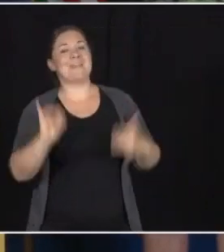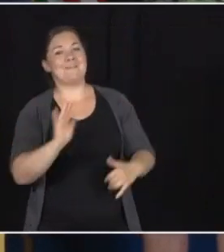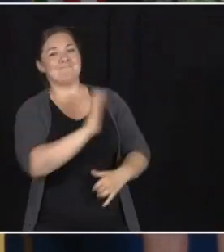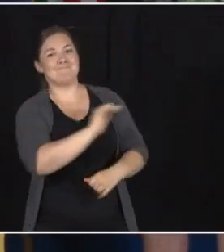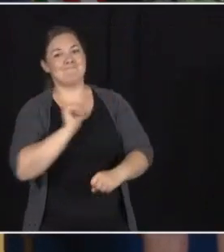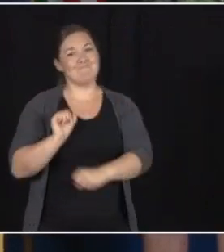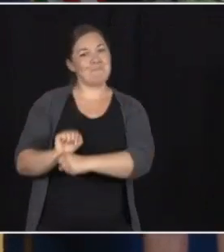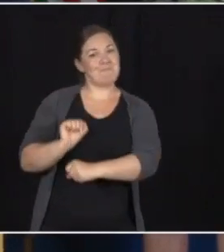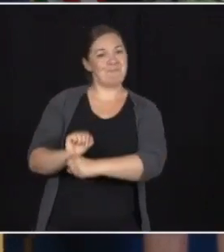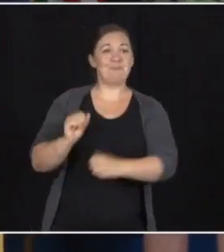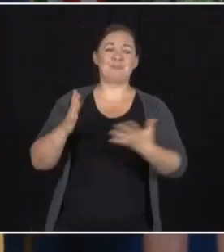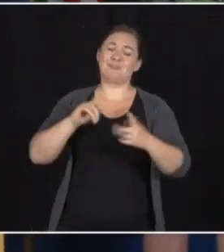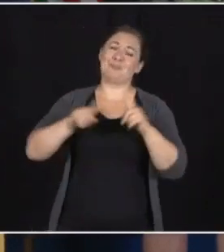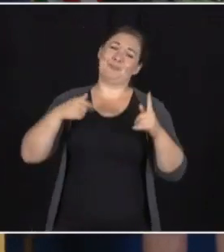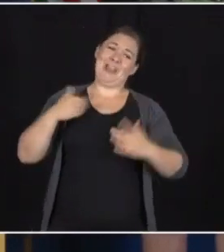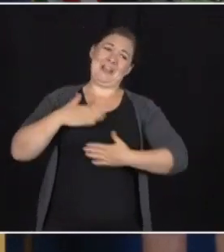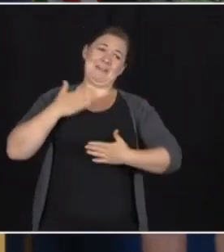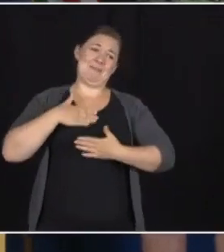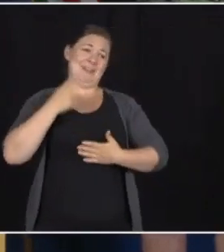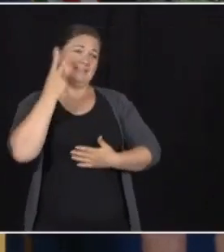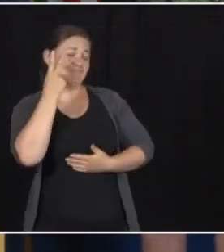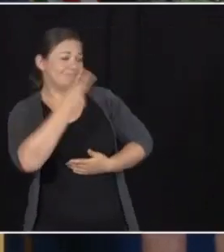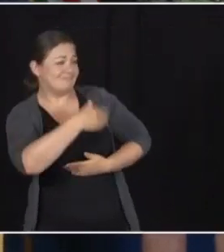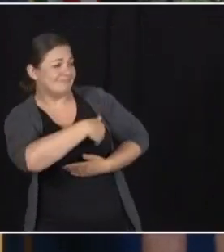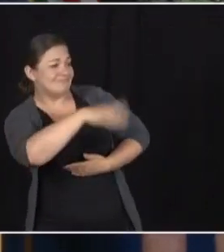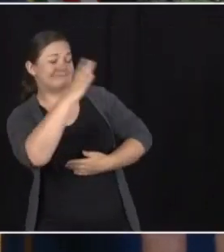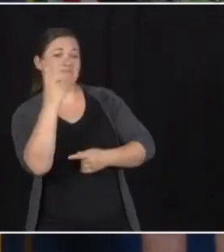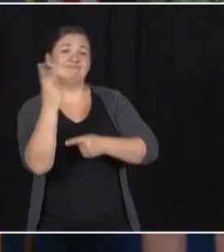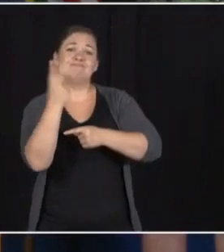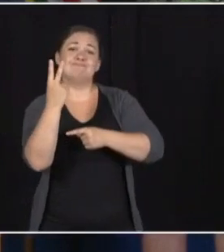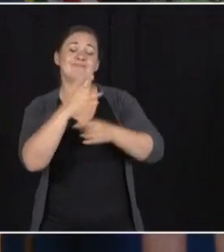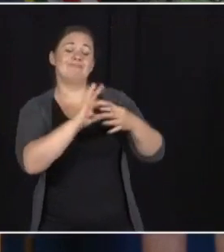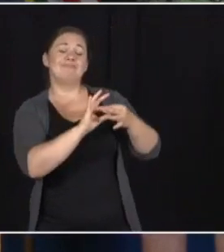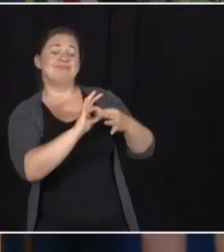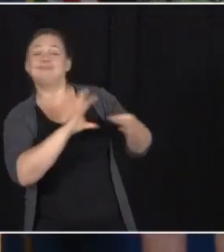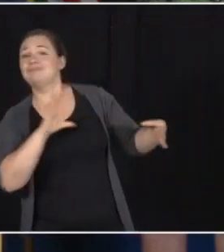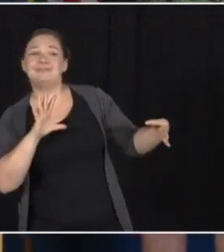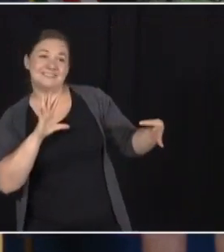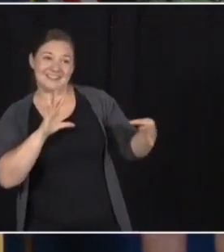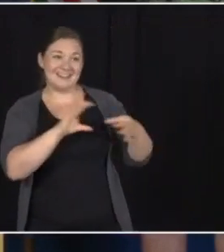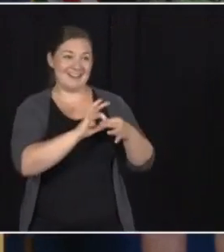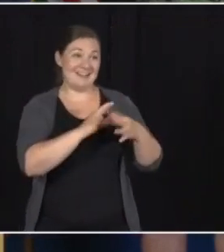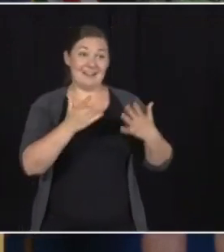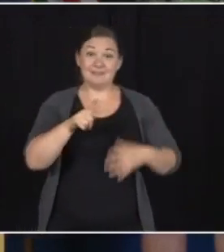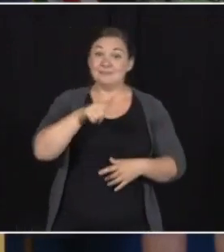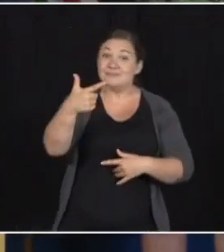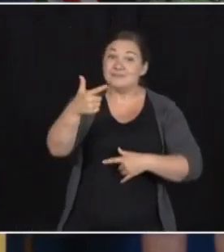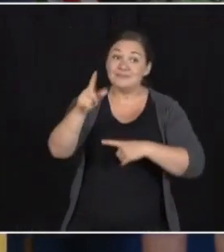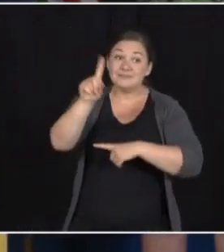The phone was ringing constantly. I guess it's all part of the job. But at least you were able to get away for a